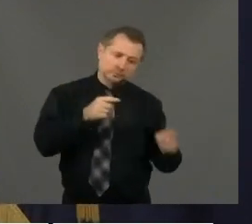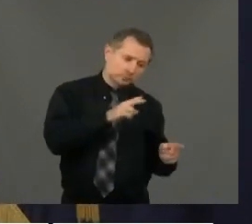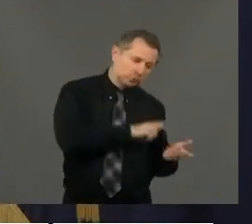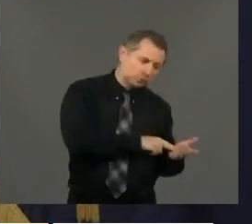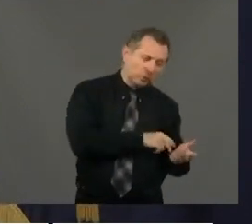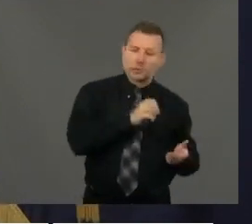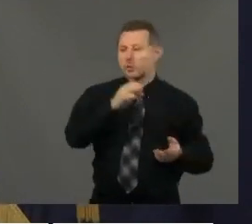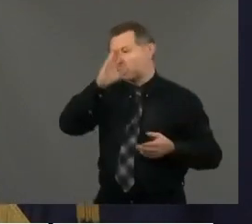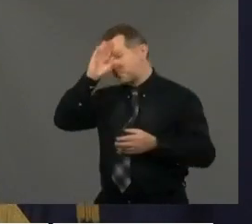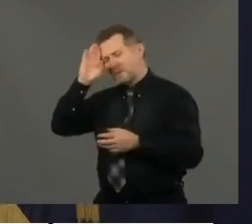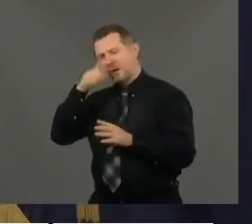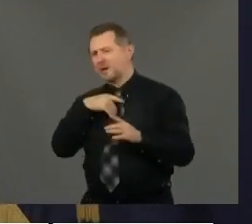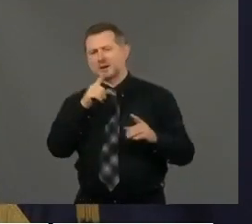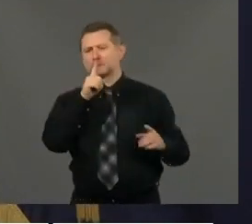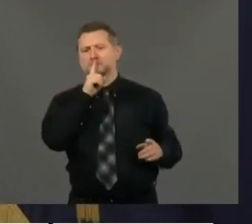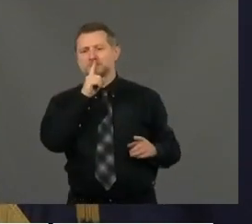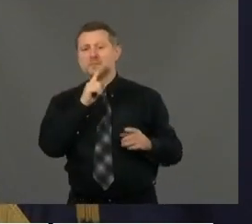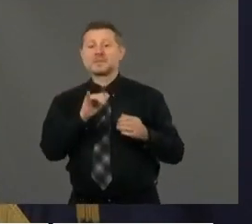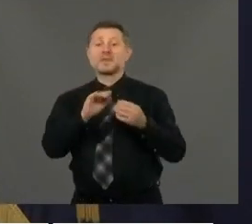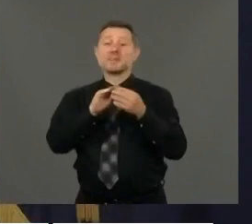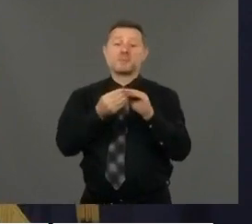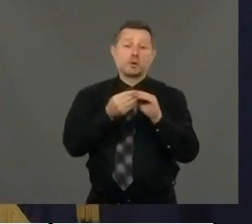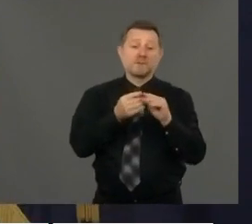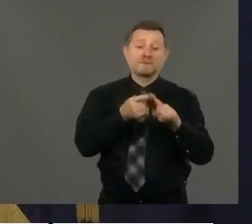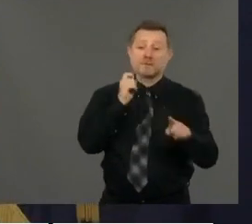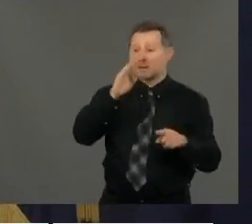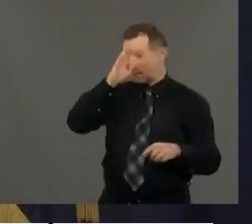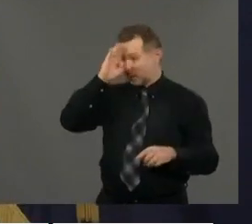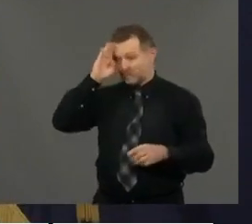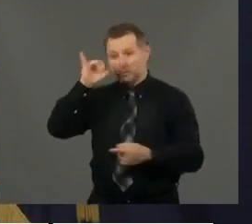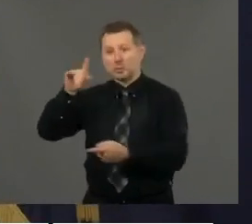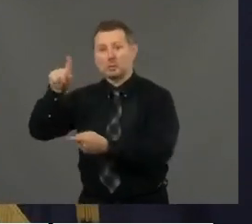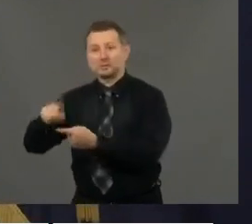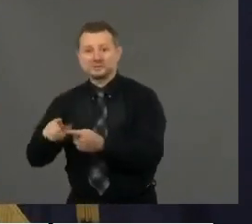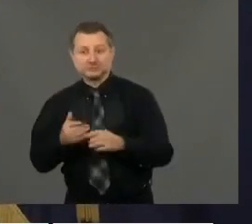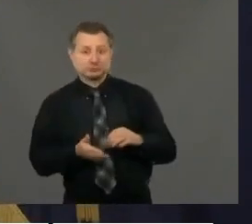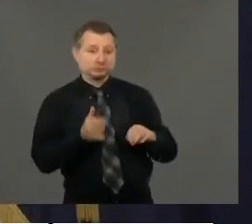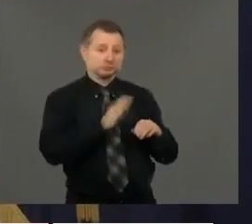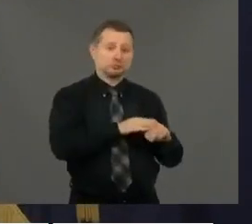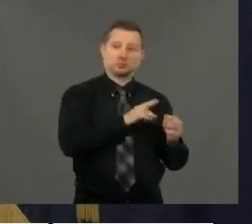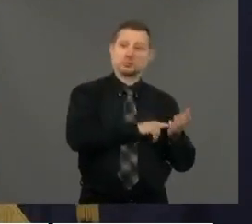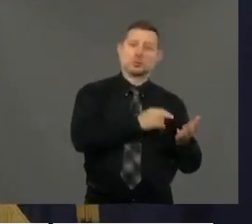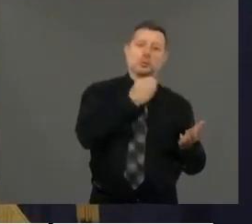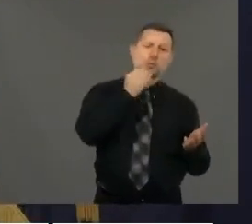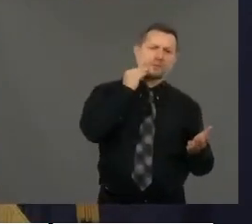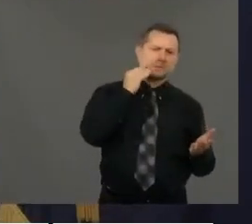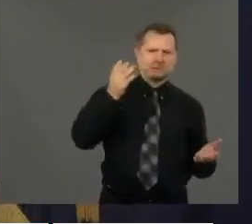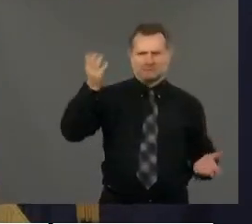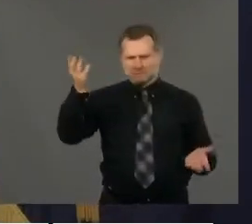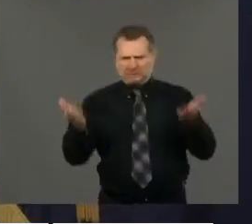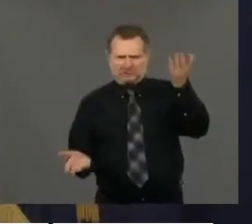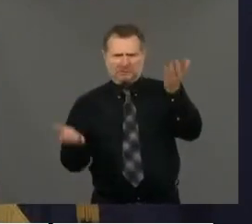HOW LONG DID THE PERSON HAD TO BE FROM THE NURSING HOME INTO THE HOSPITAL.